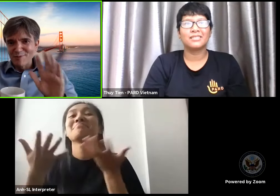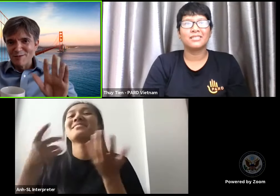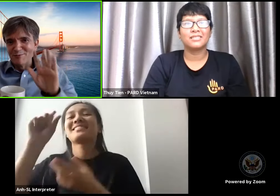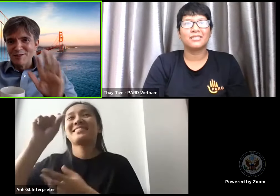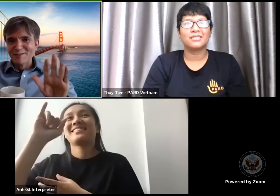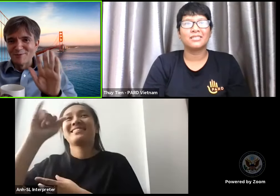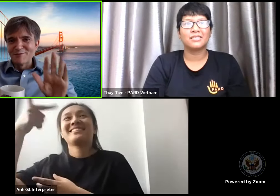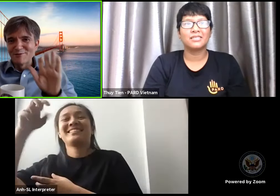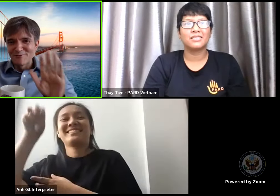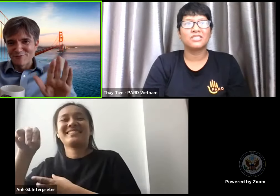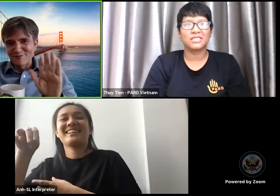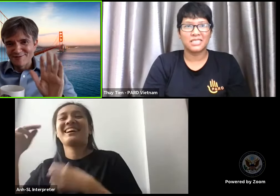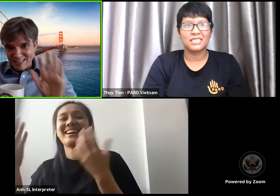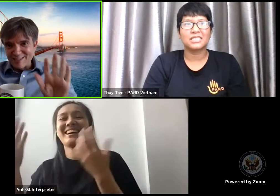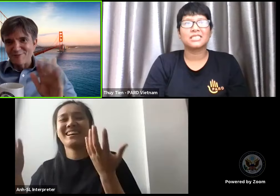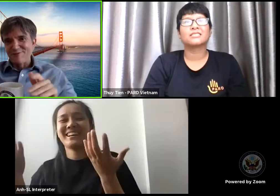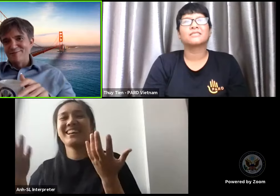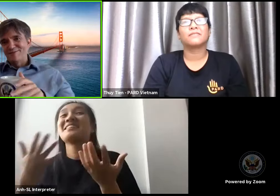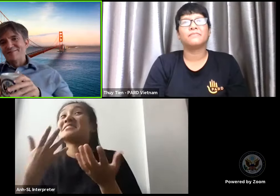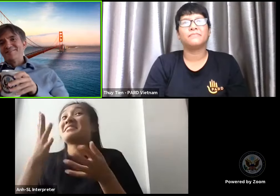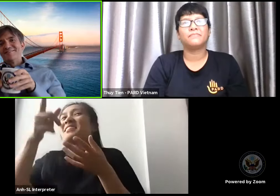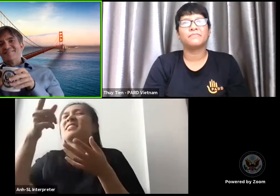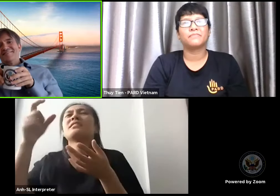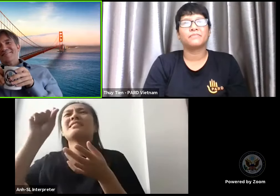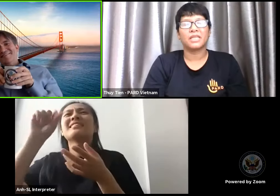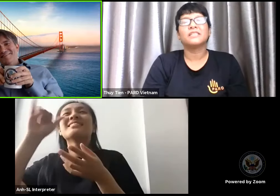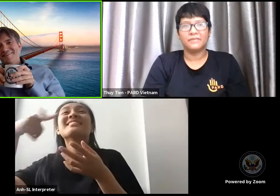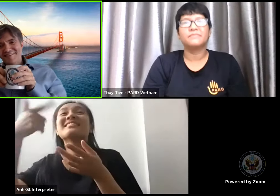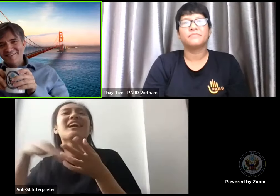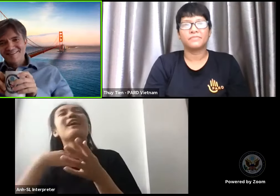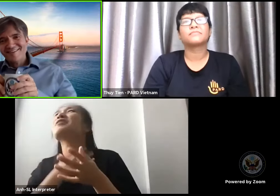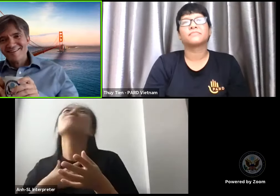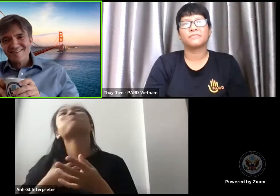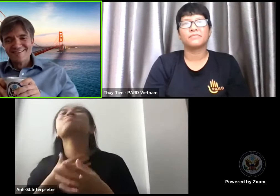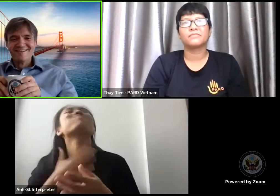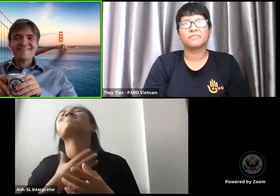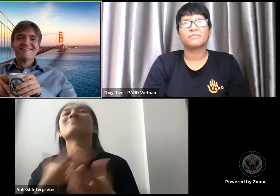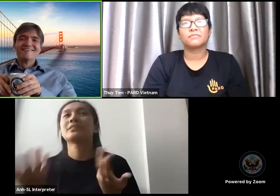but what is one of your least favorite?